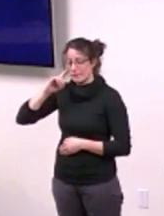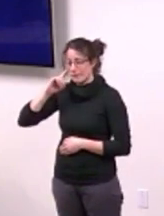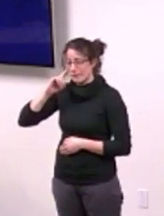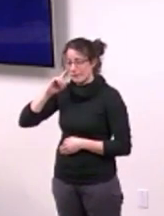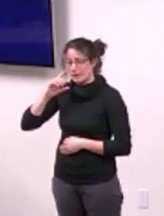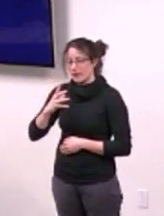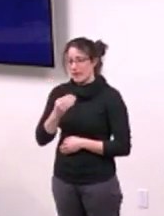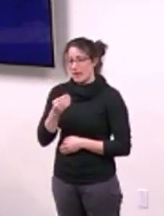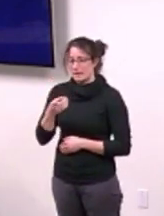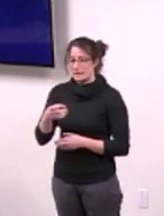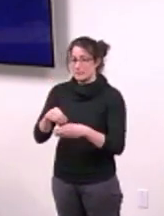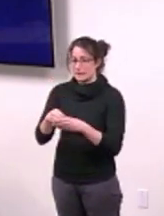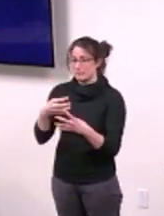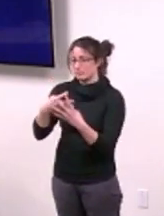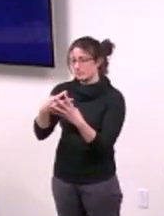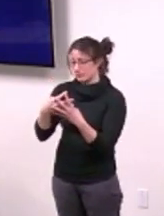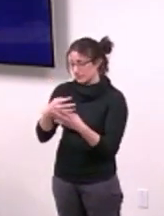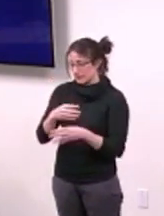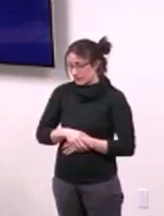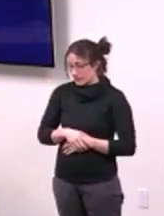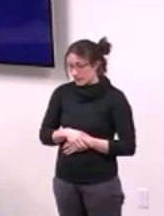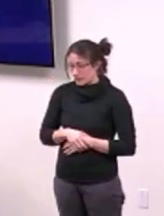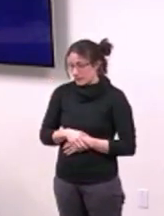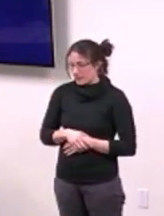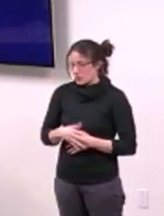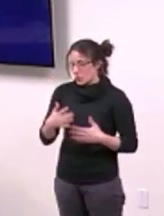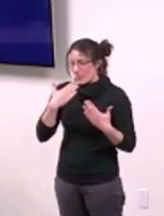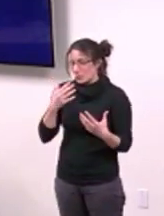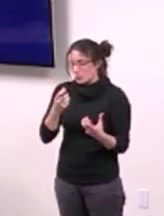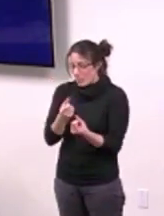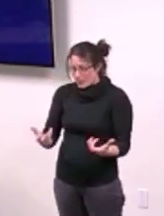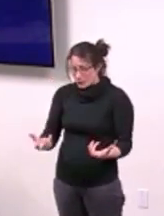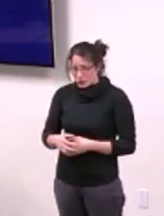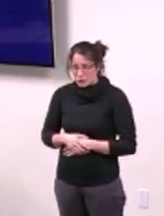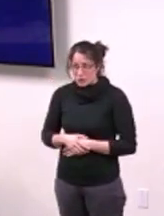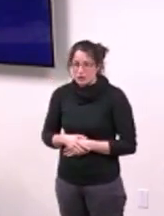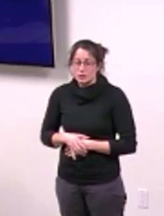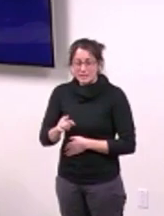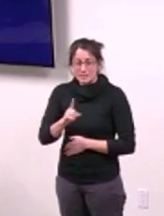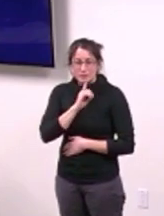And is incarcerated. Thank you so much. It's been very, very helpful.